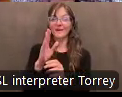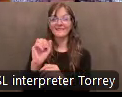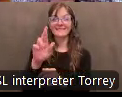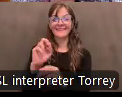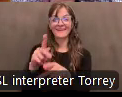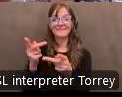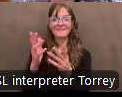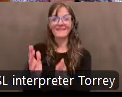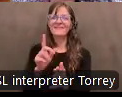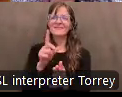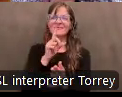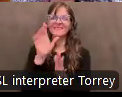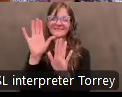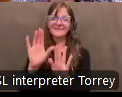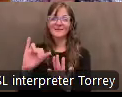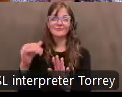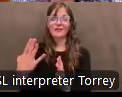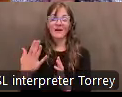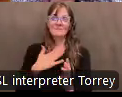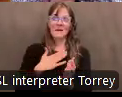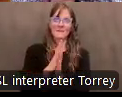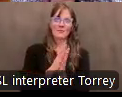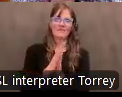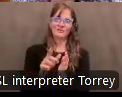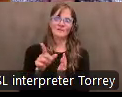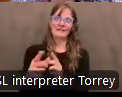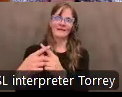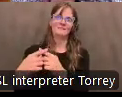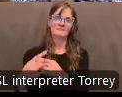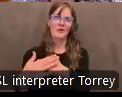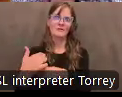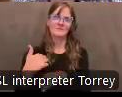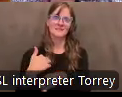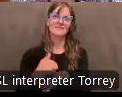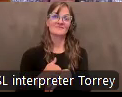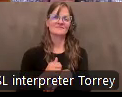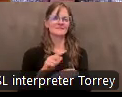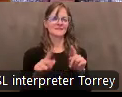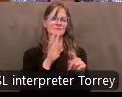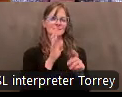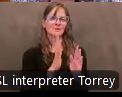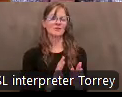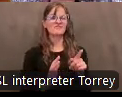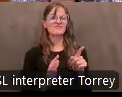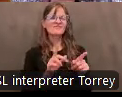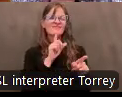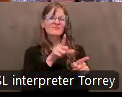because somebody's counting on me. Direct care workers are essential. They help someone with a disability be seen as a neighbor.